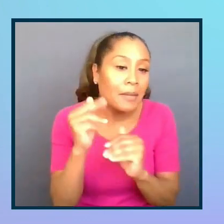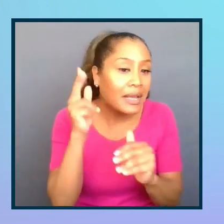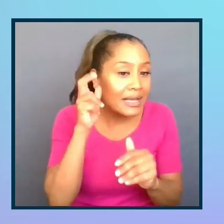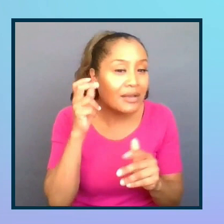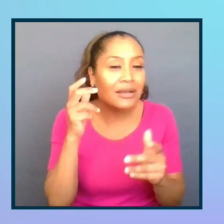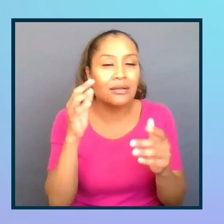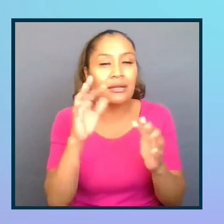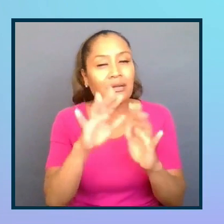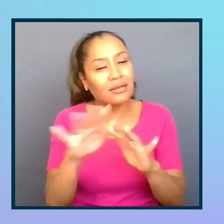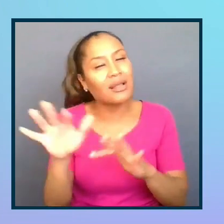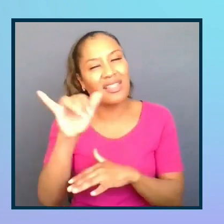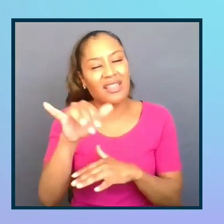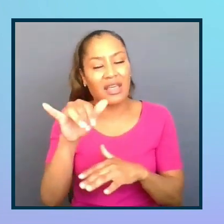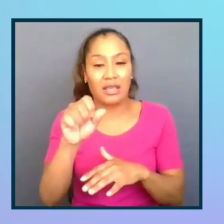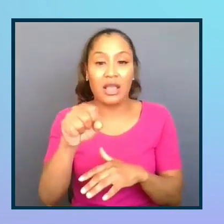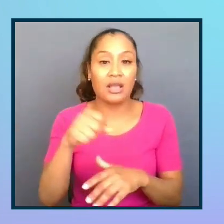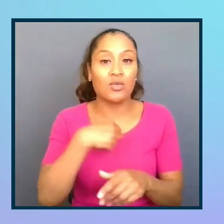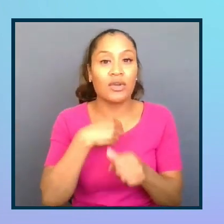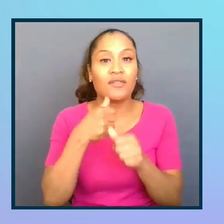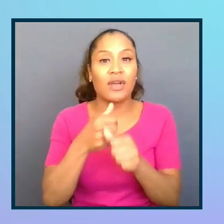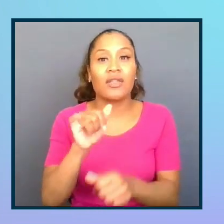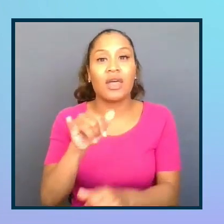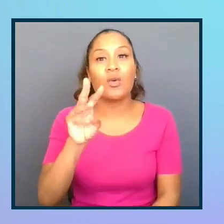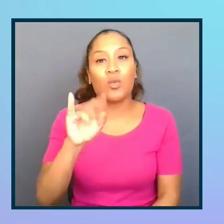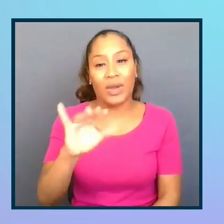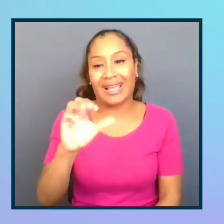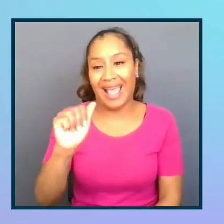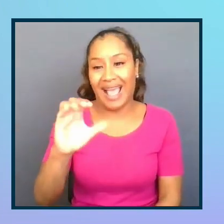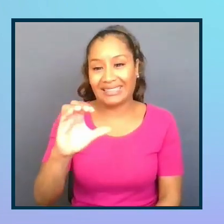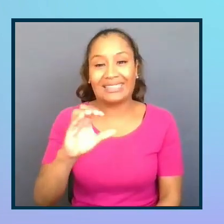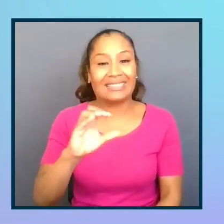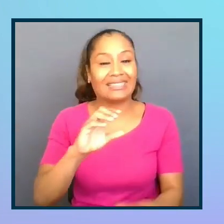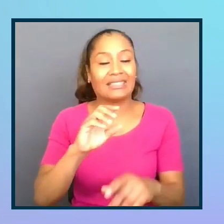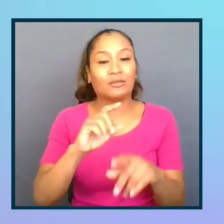So yeah, we do follow WCAG but we also sort of extend that